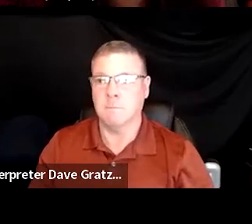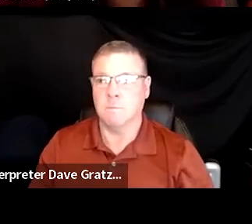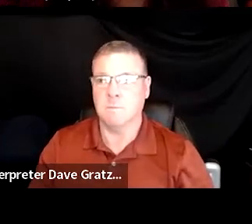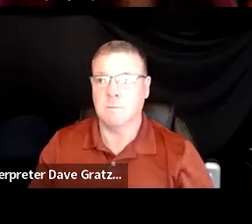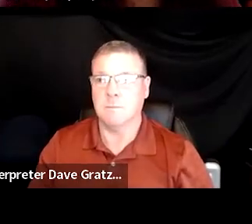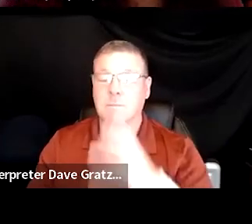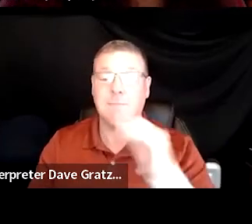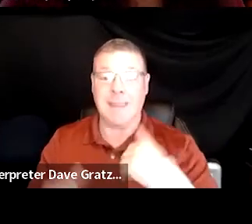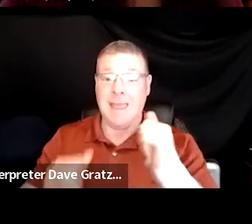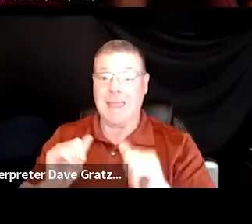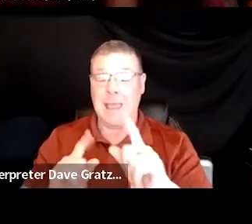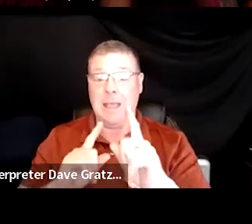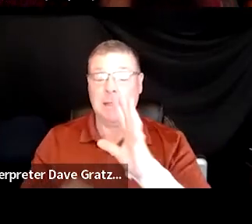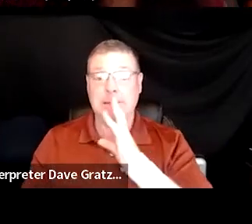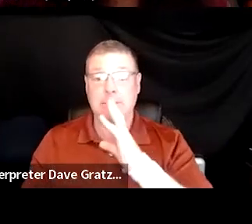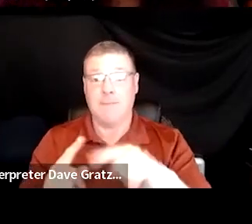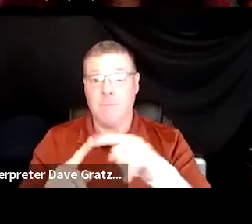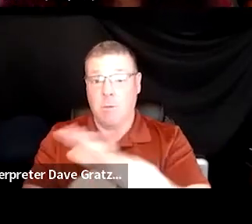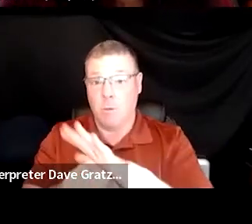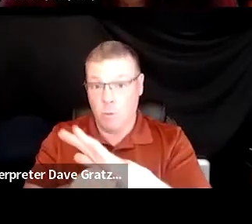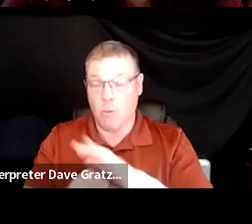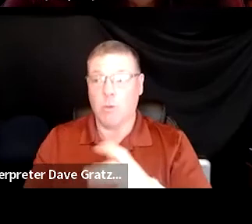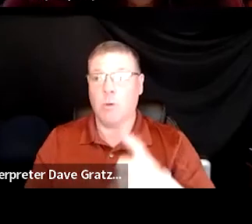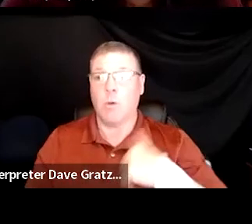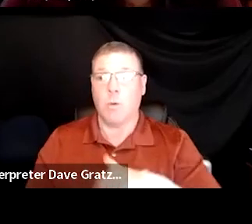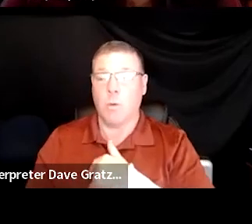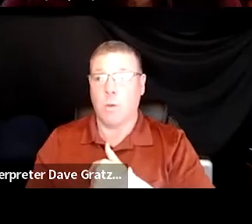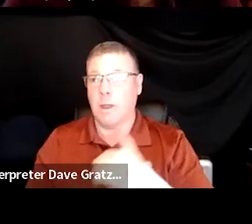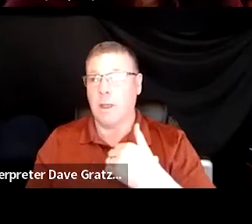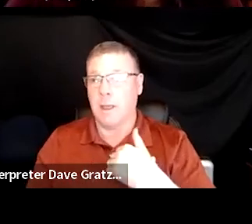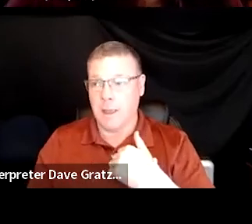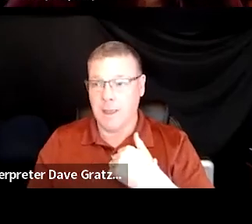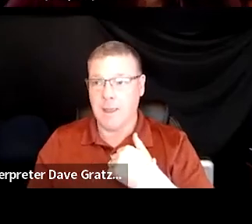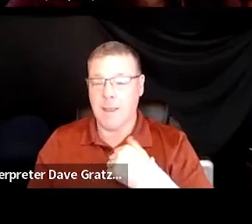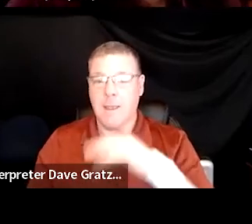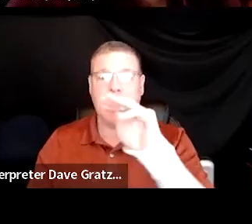And I can just speak from the local center perspective. We have a memorandum of understanding with our 211